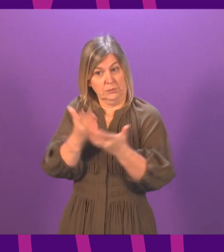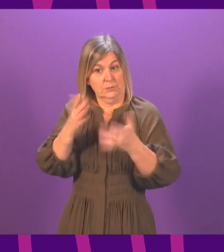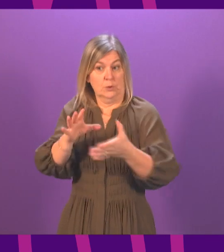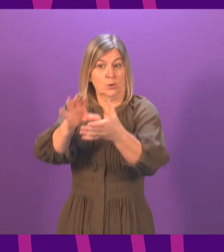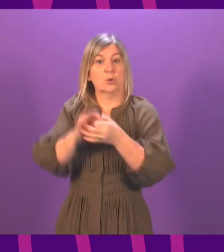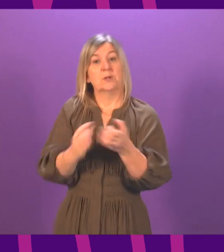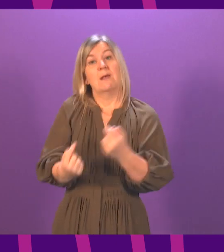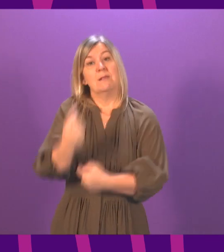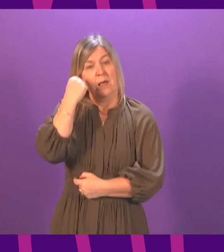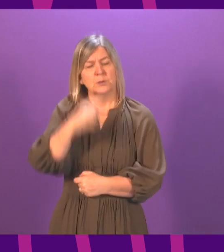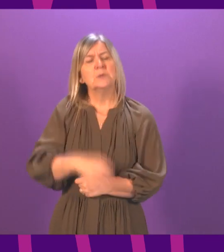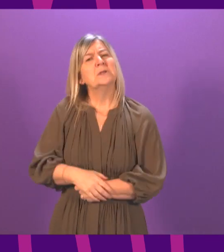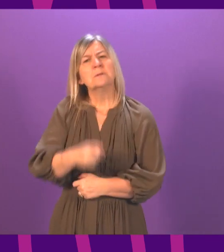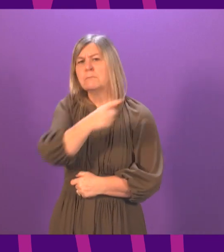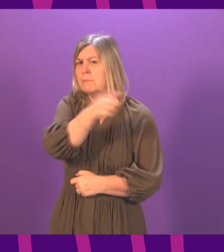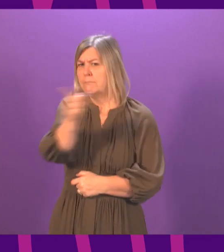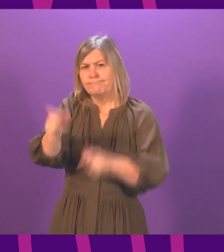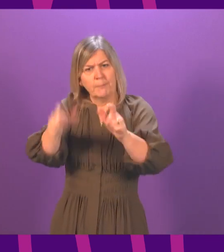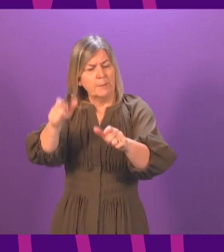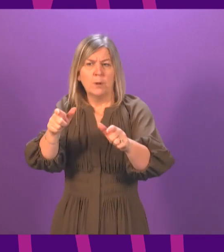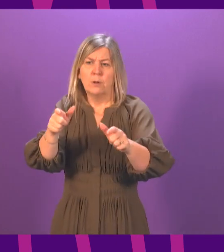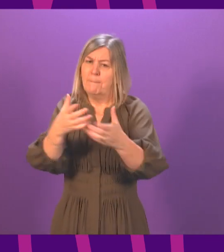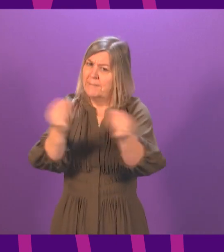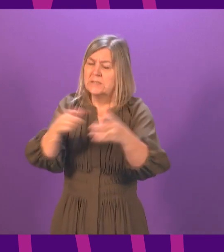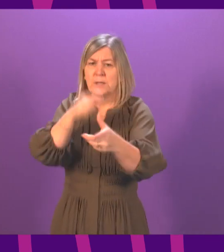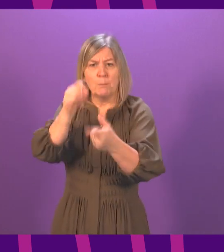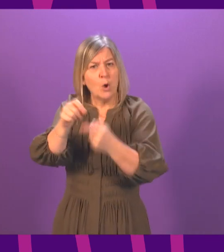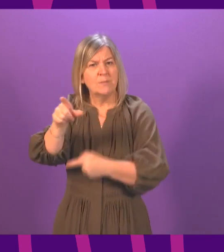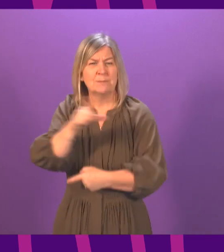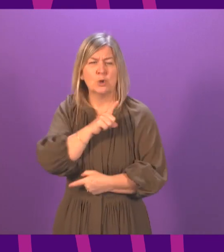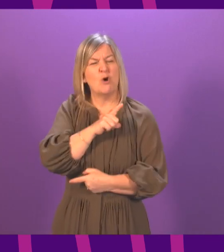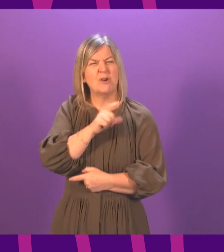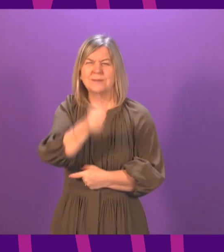cancer treatment from the mainland due to the unreliability of the Arran ferry. Of course, the